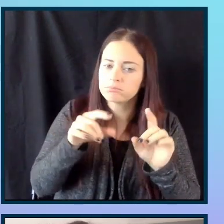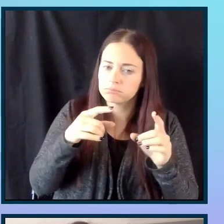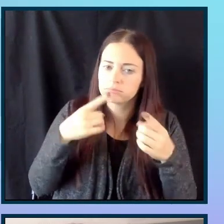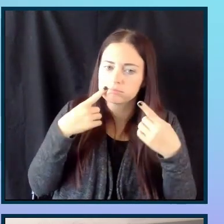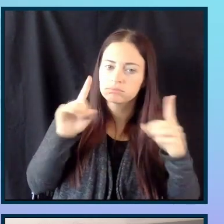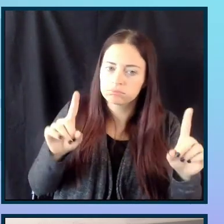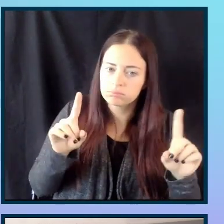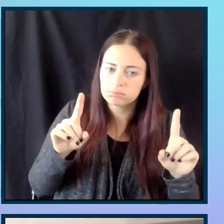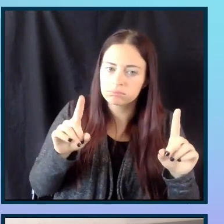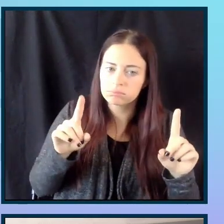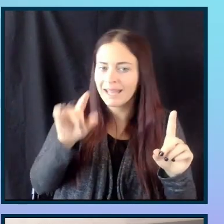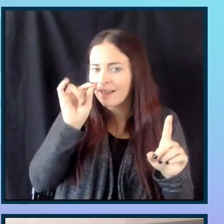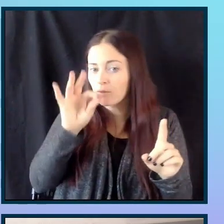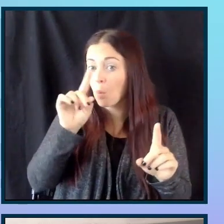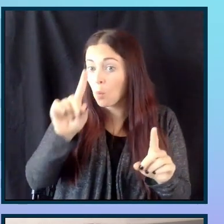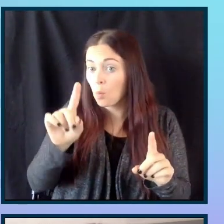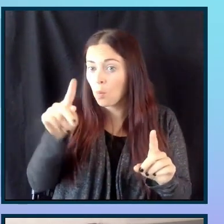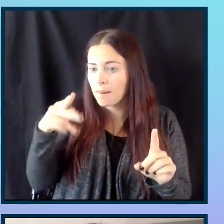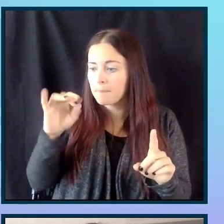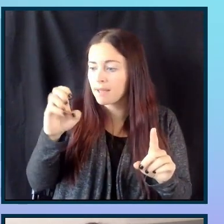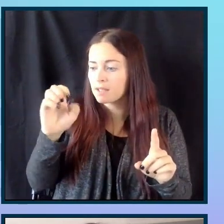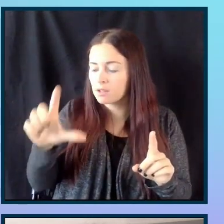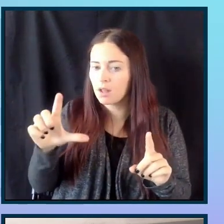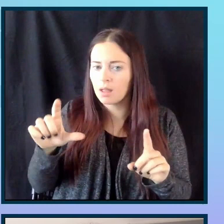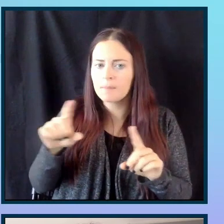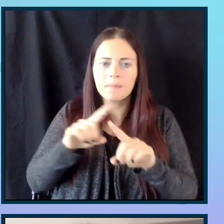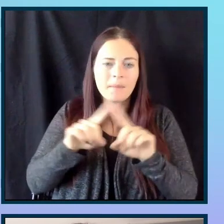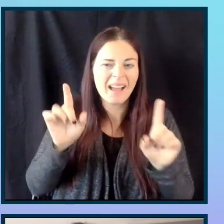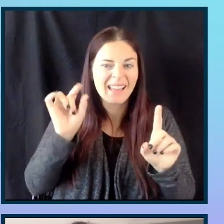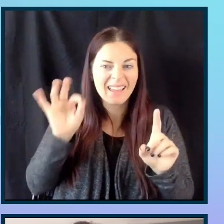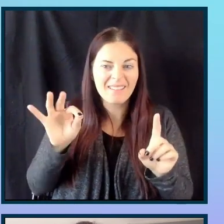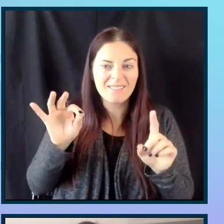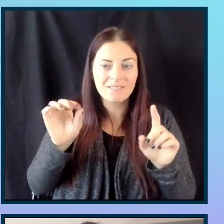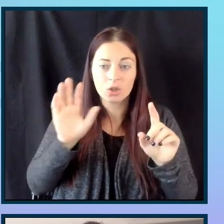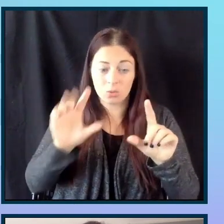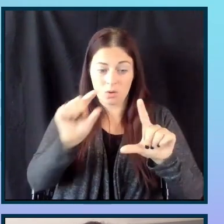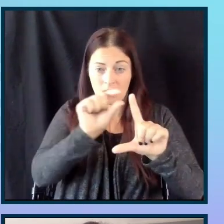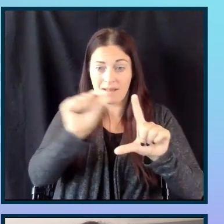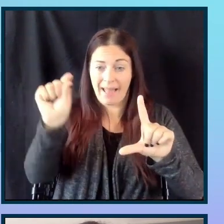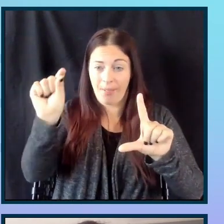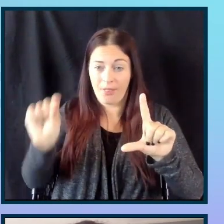but if you have an outline that is the same color or a very similar color to the button,